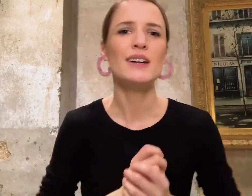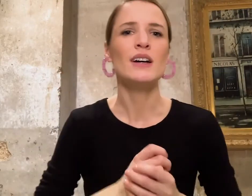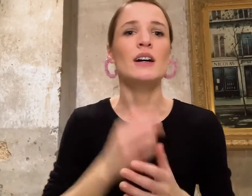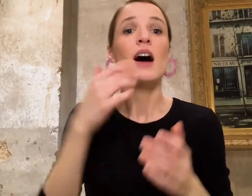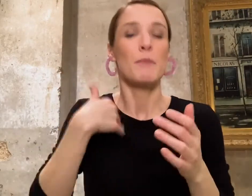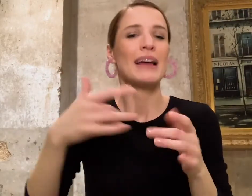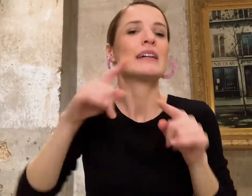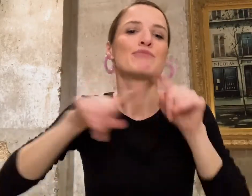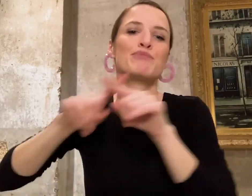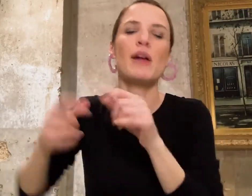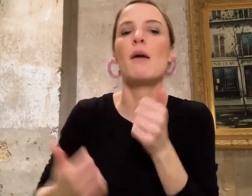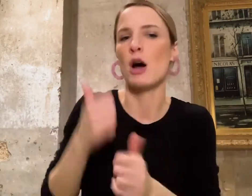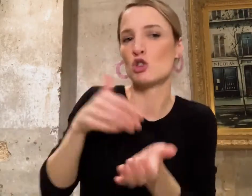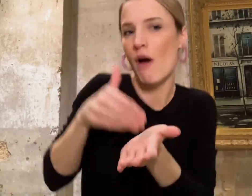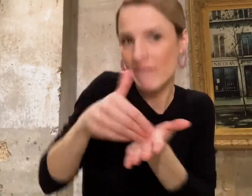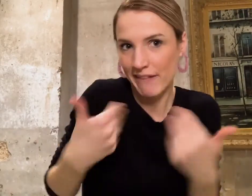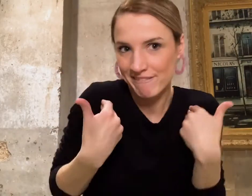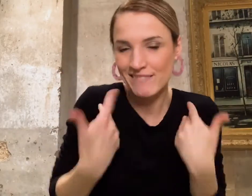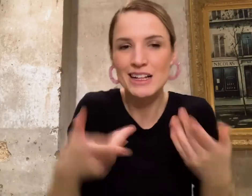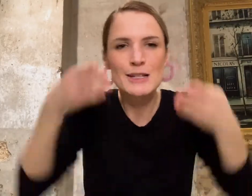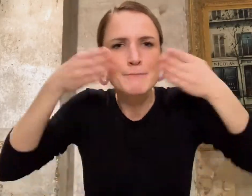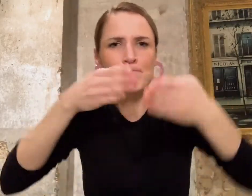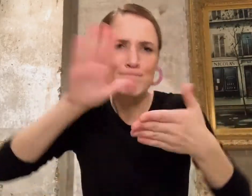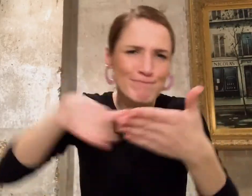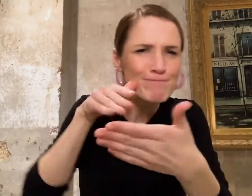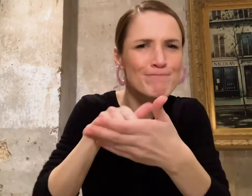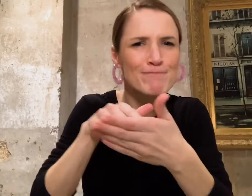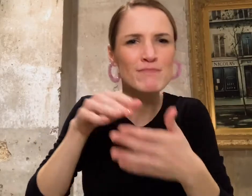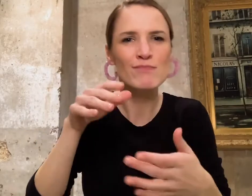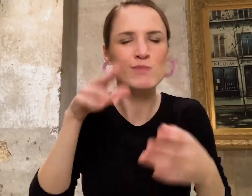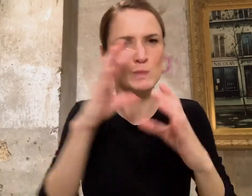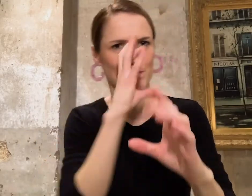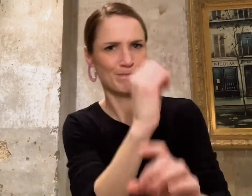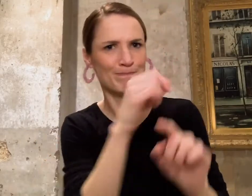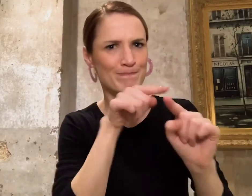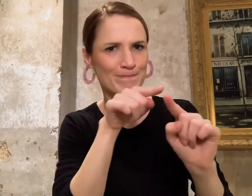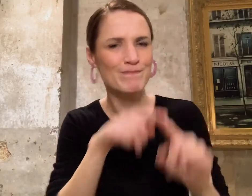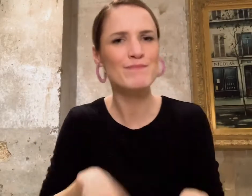It may also most often include a centralized focus,